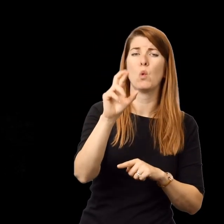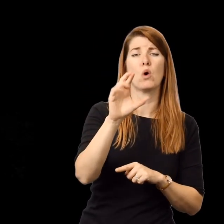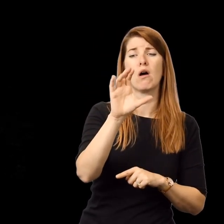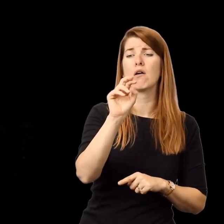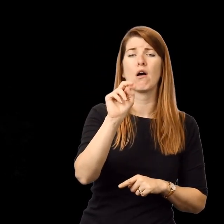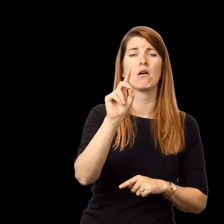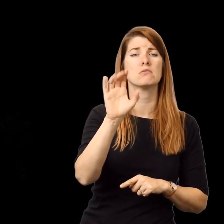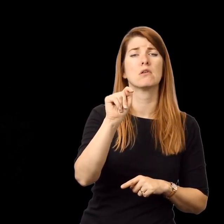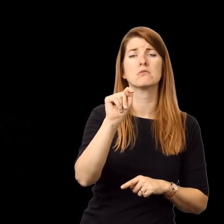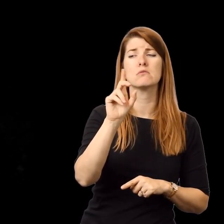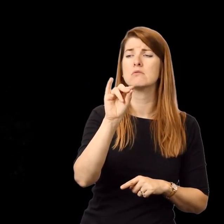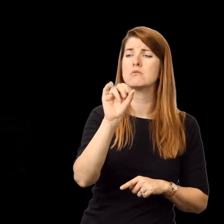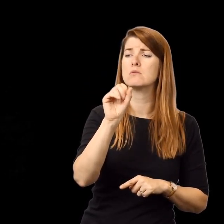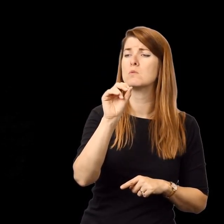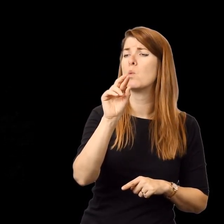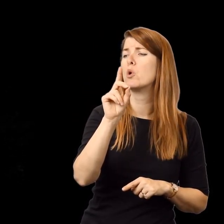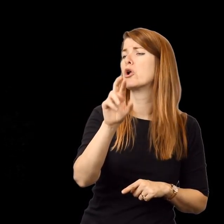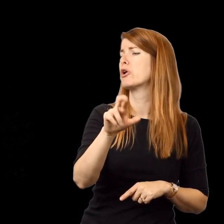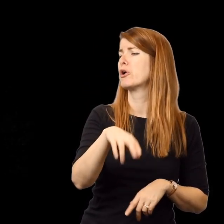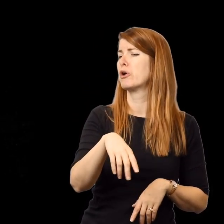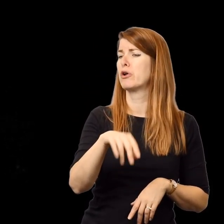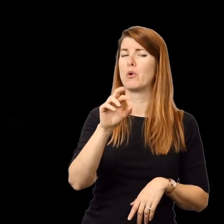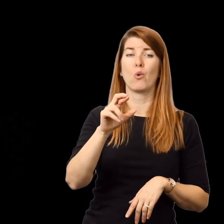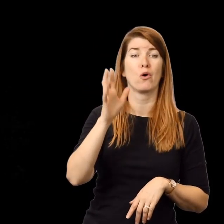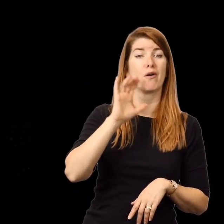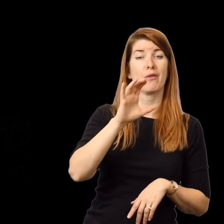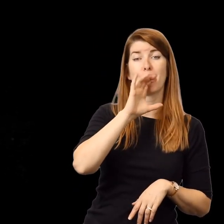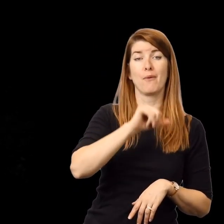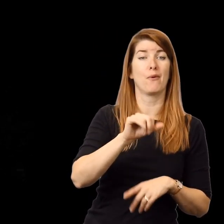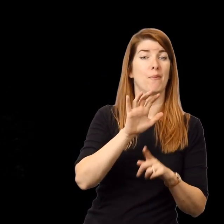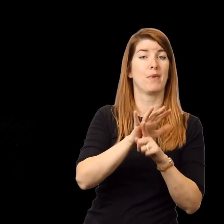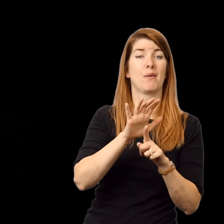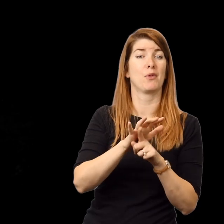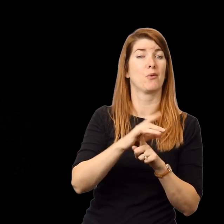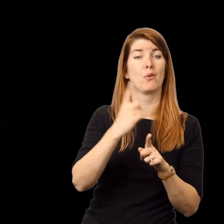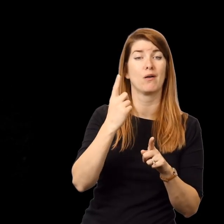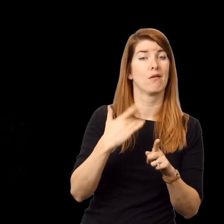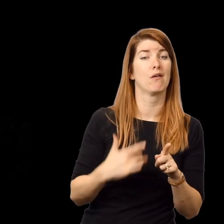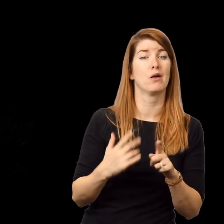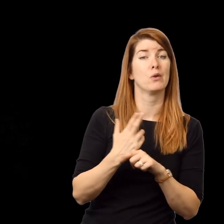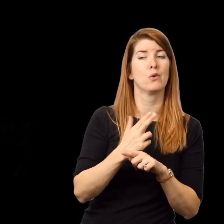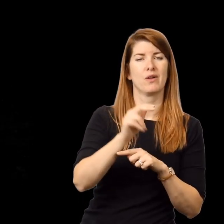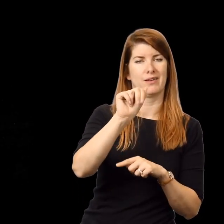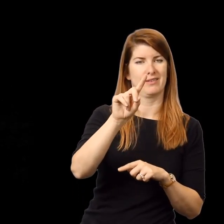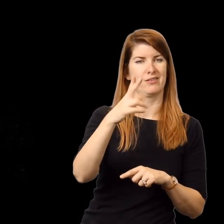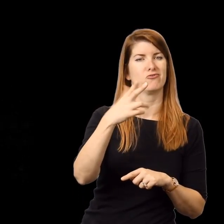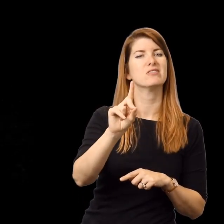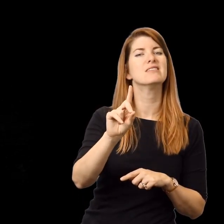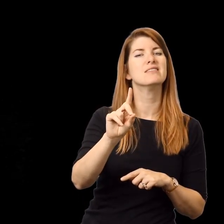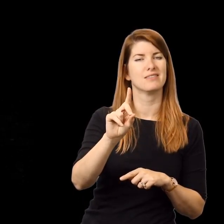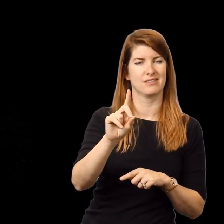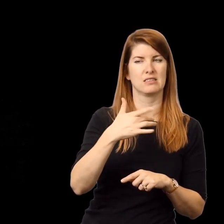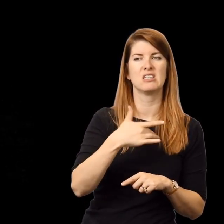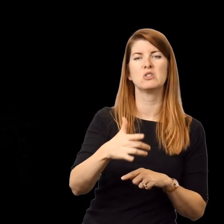or they're conduct disorder or they're the old standby all the time, the really good one we use is attention deficit disorder.